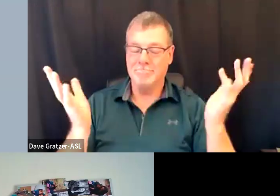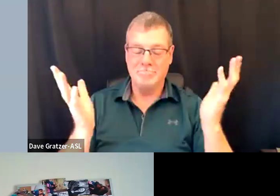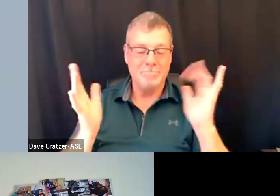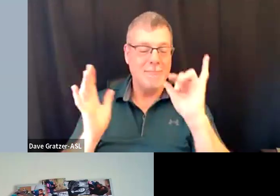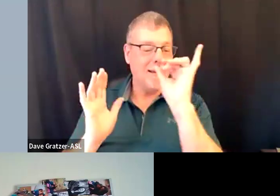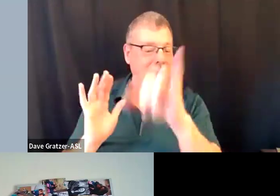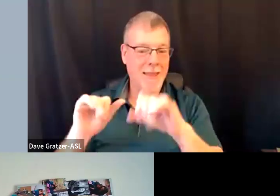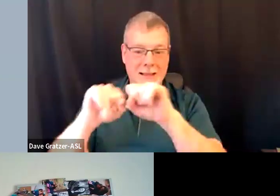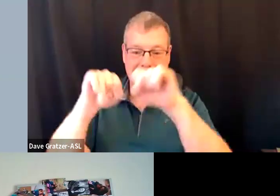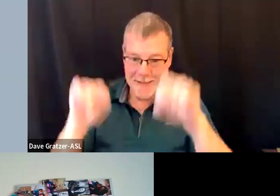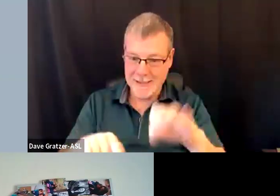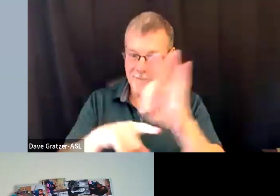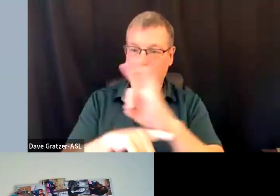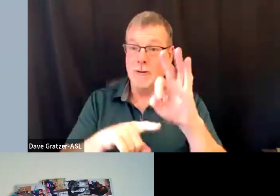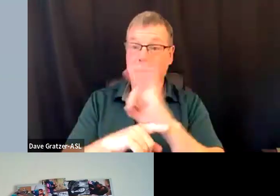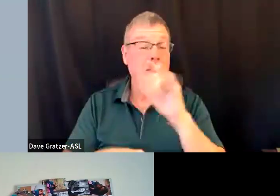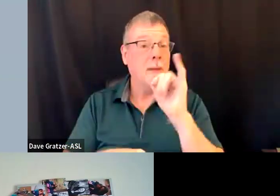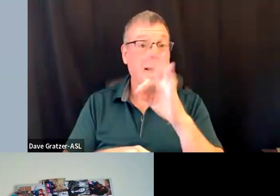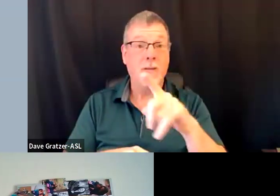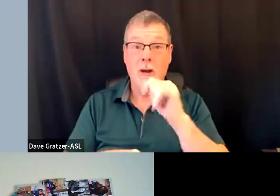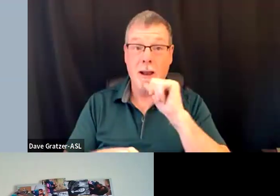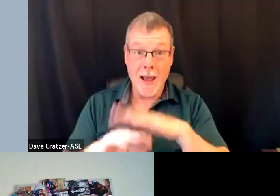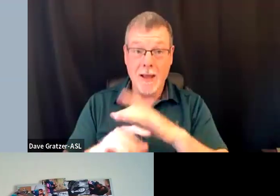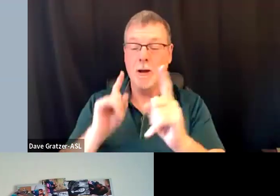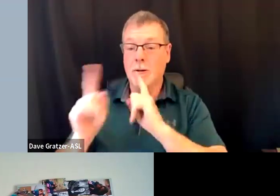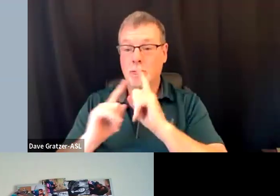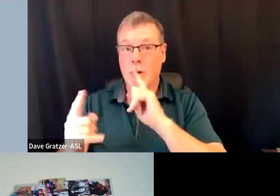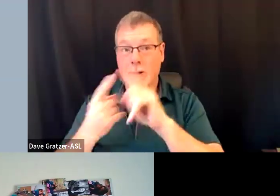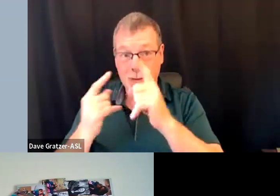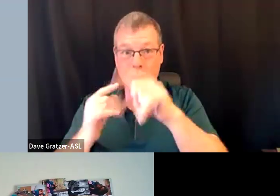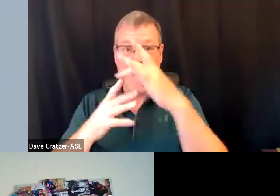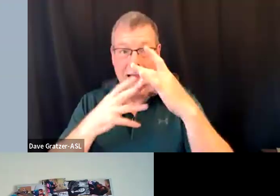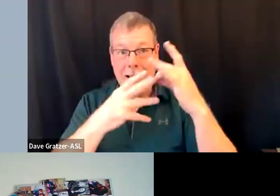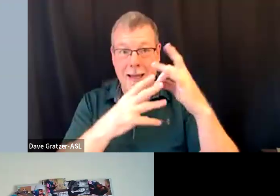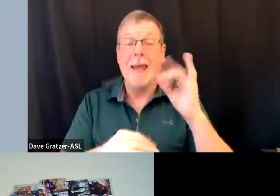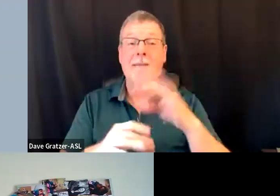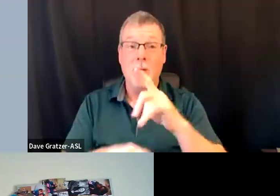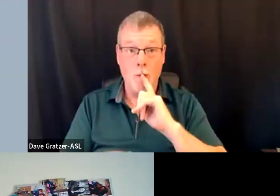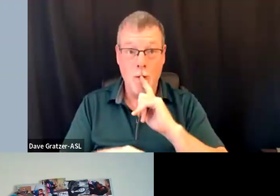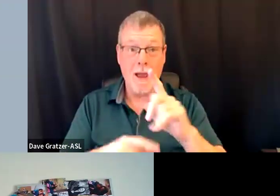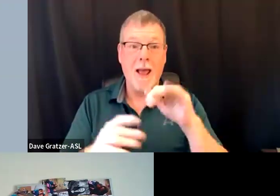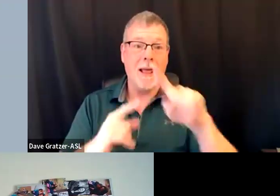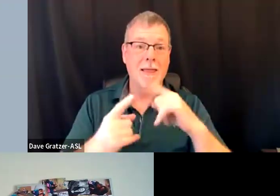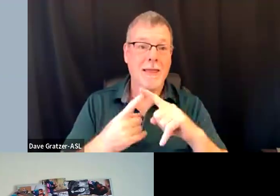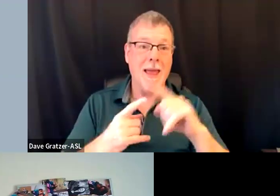So I would definitely, if you are not the HMIS lead, talk with your HMIS lead about that. If you are the HMIS lead, connect with the vendor